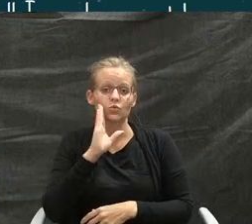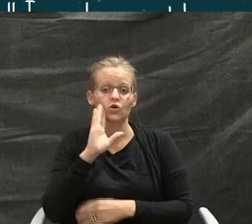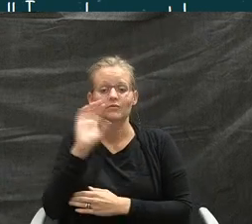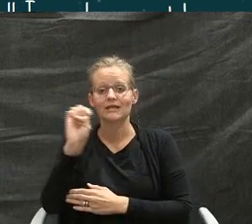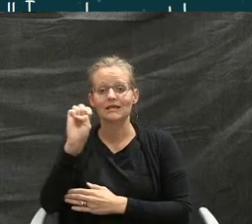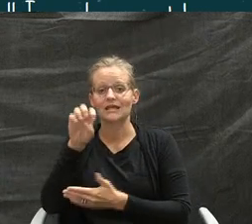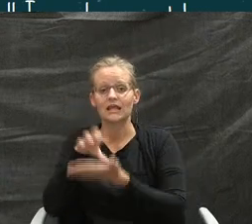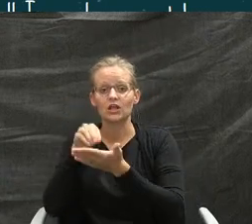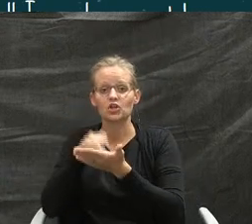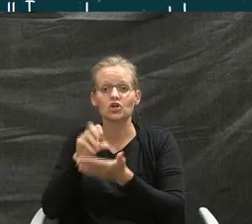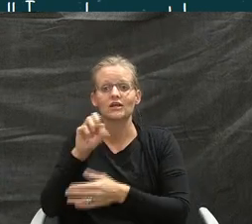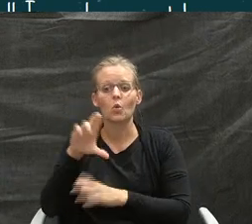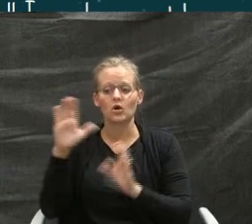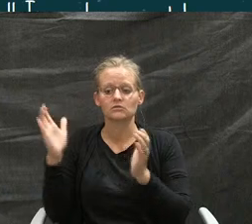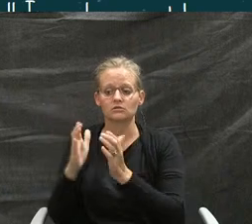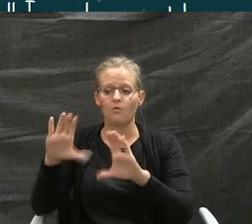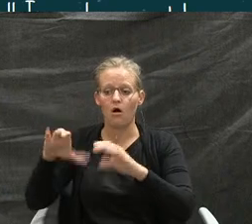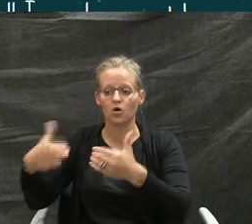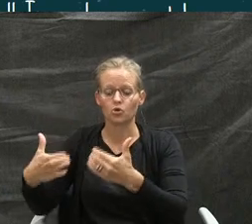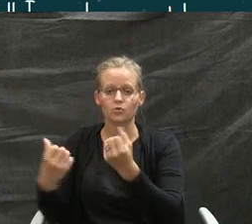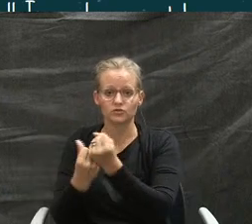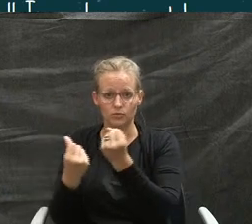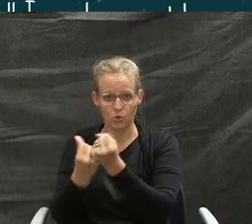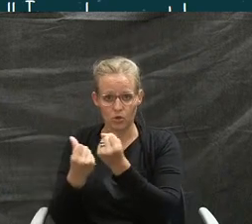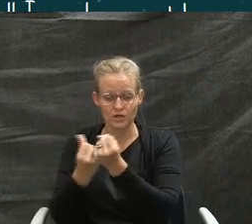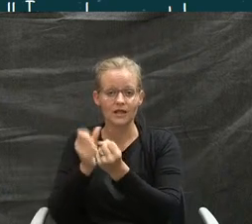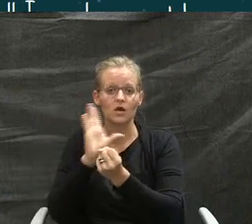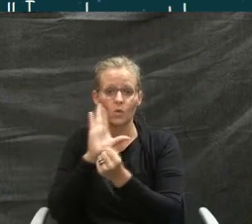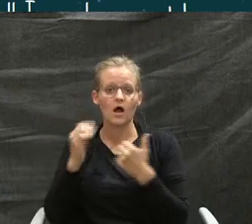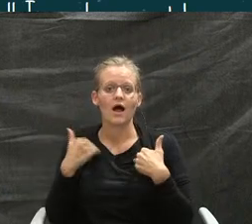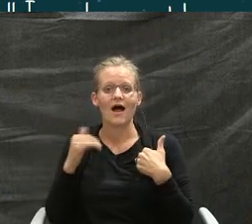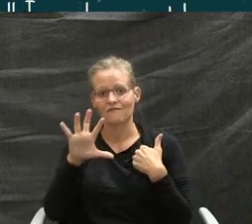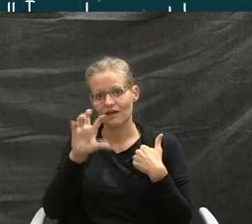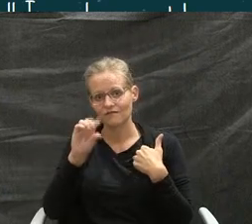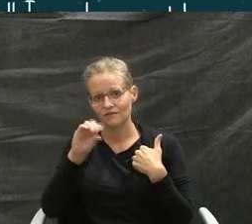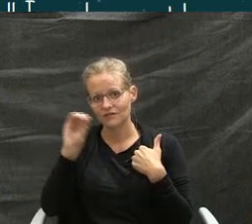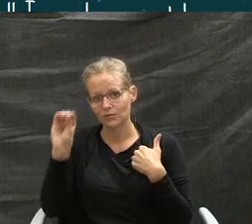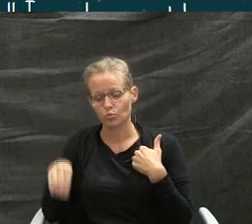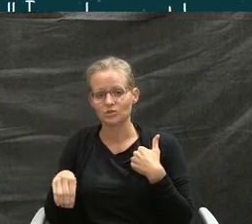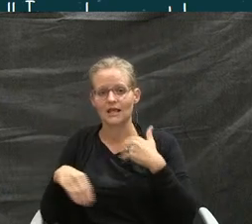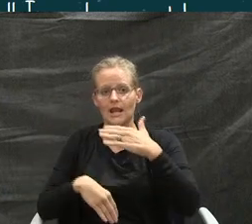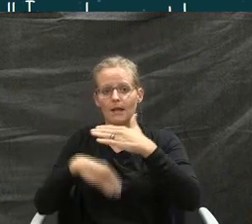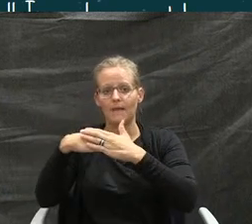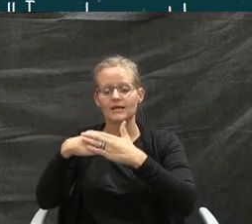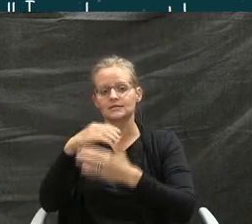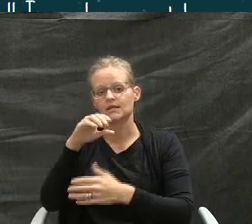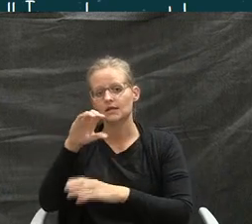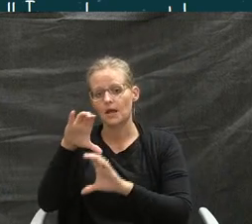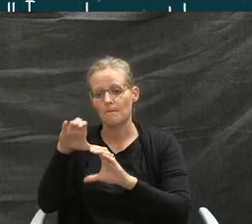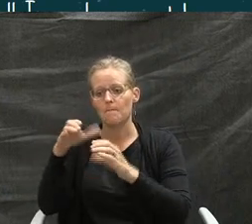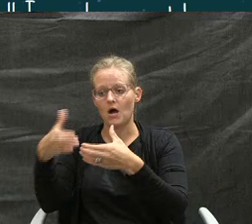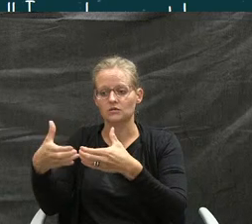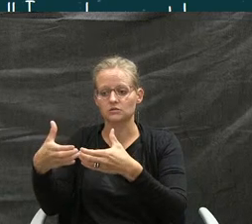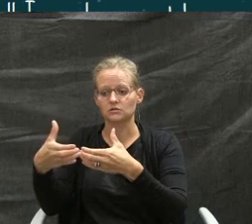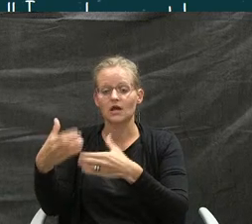individual support, and again there will be in. 50% capacity pods which at the high school or between 15 and 17